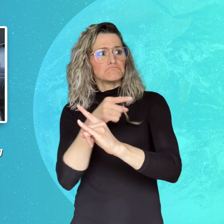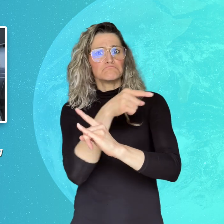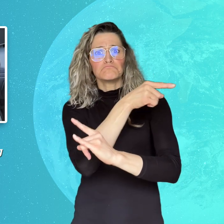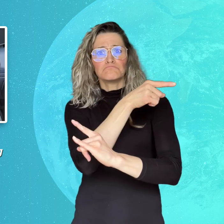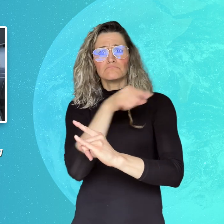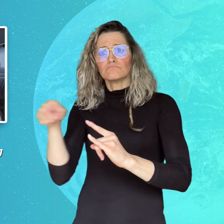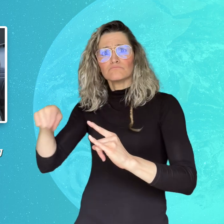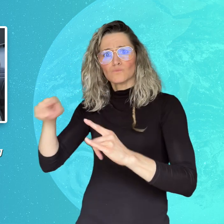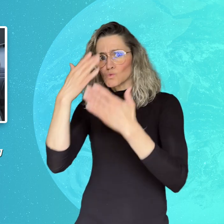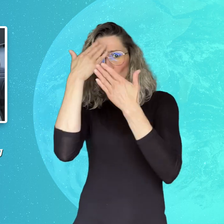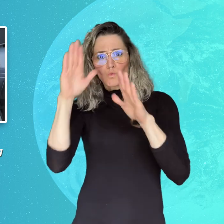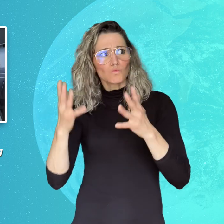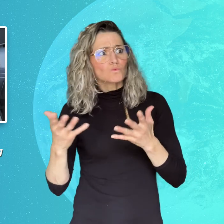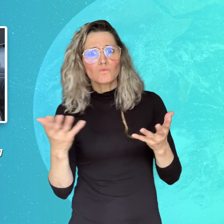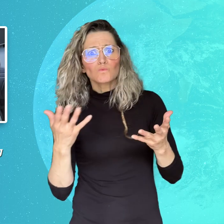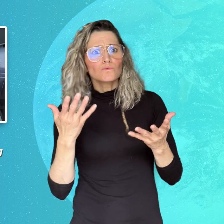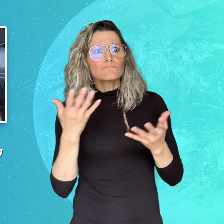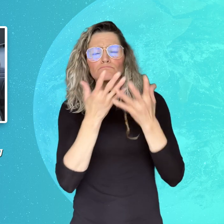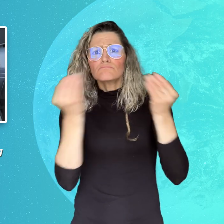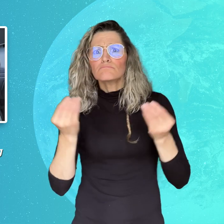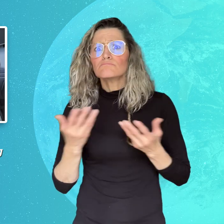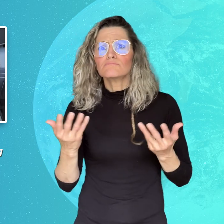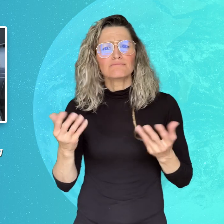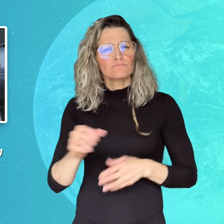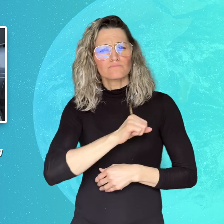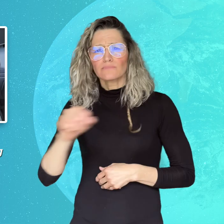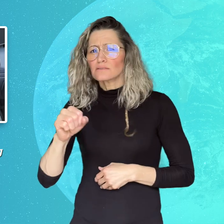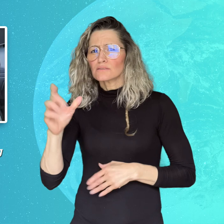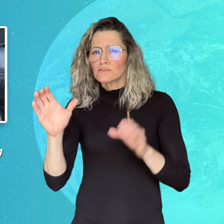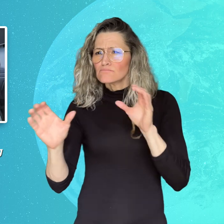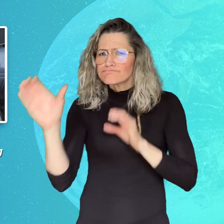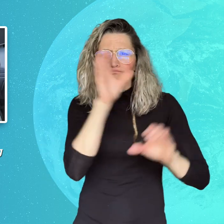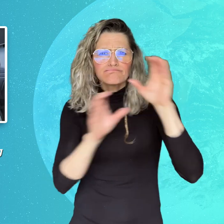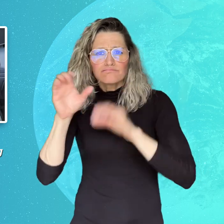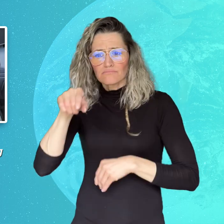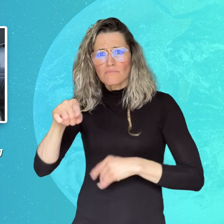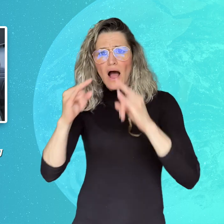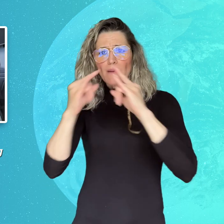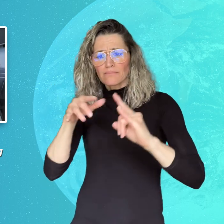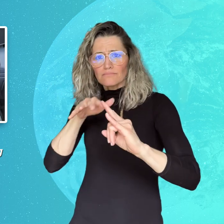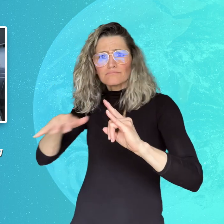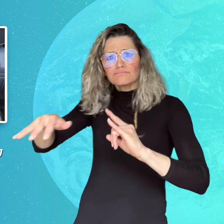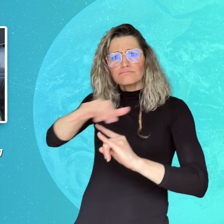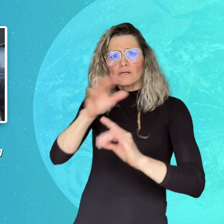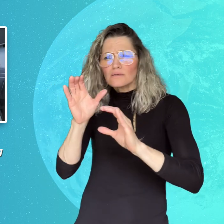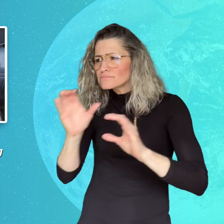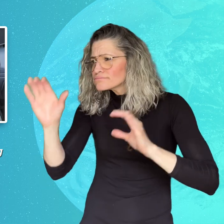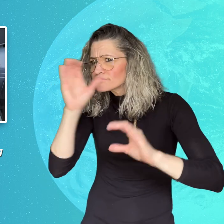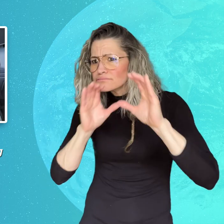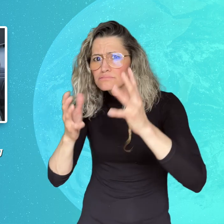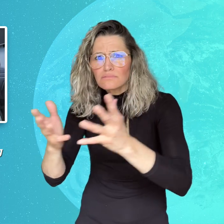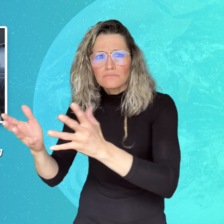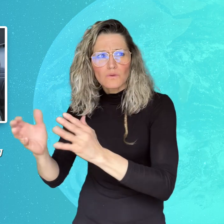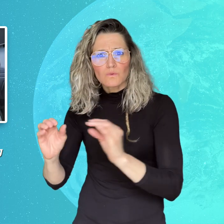of the climbing team who did not join the team to the summit died